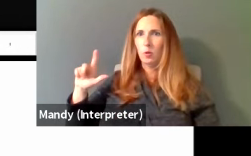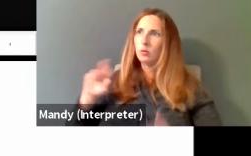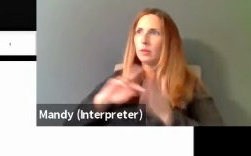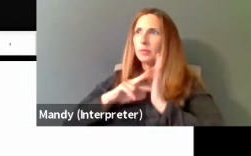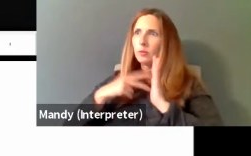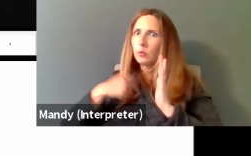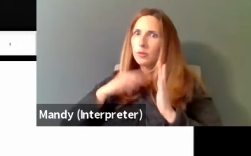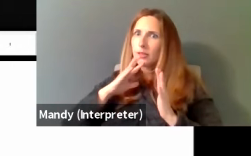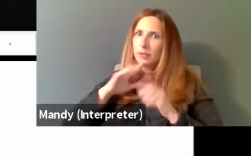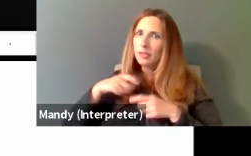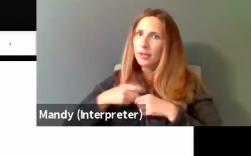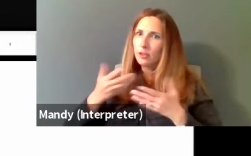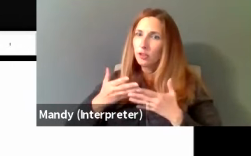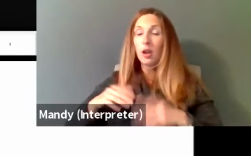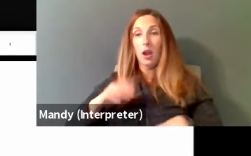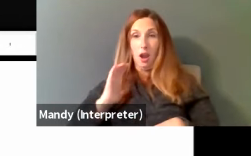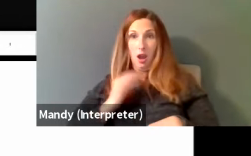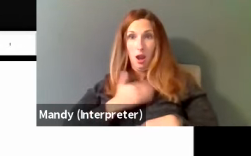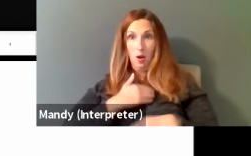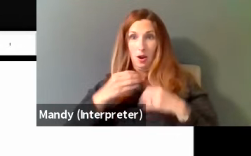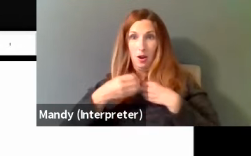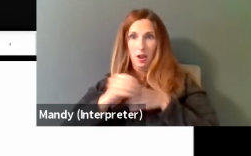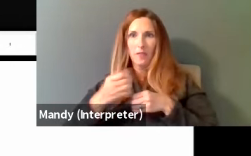And in our office, we have some sign language,